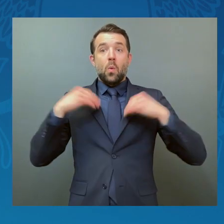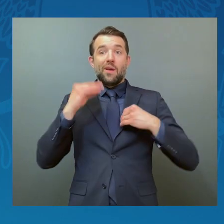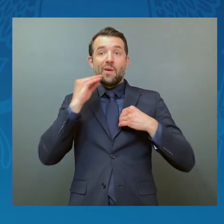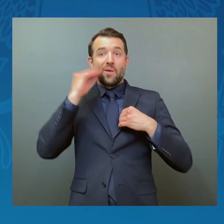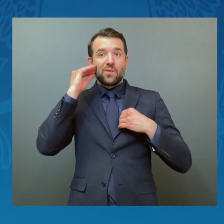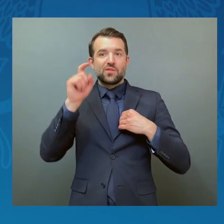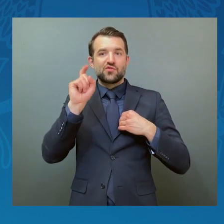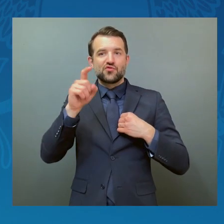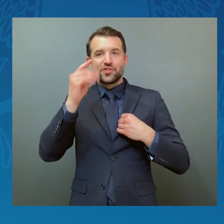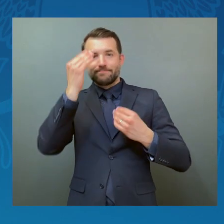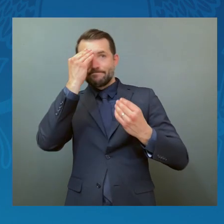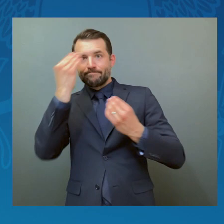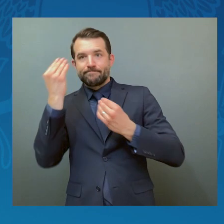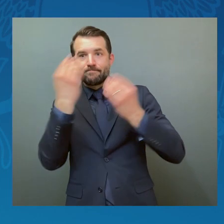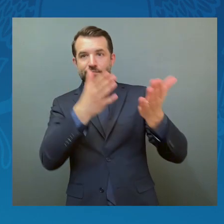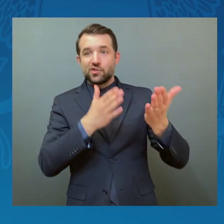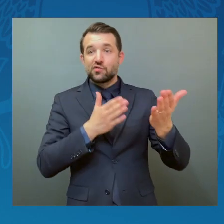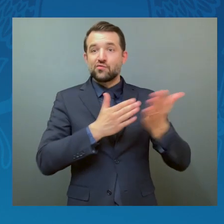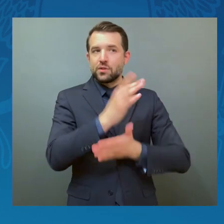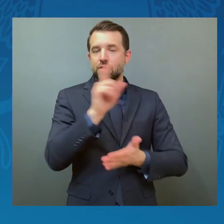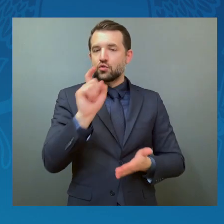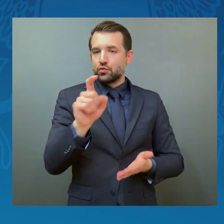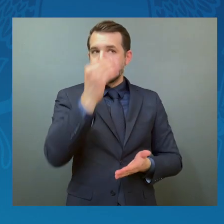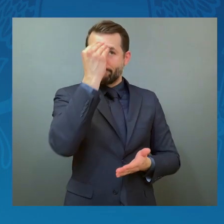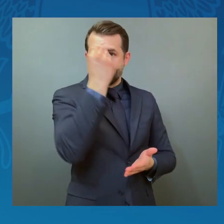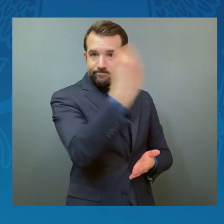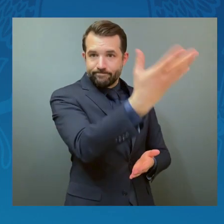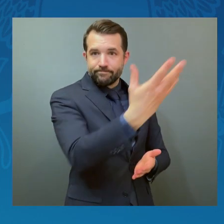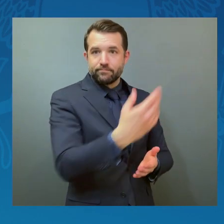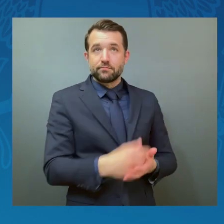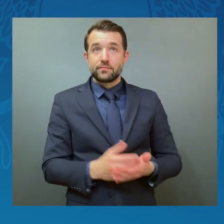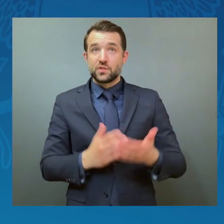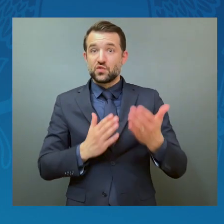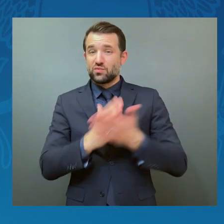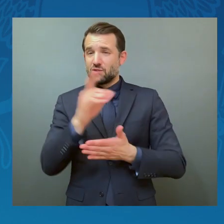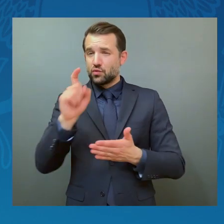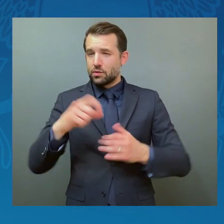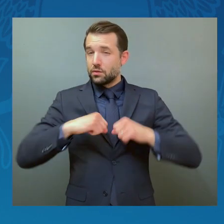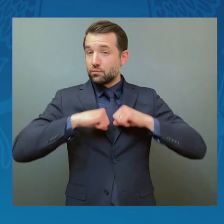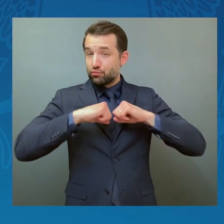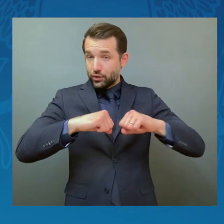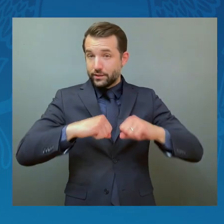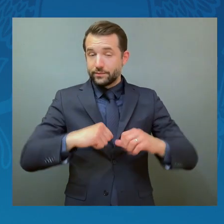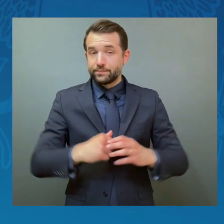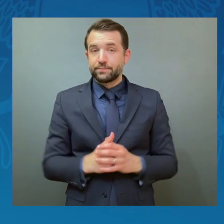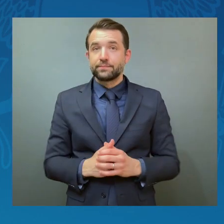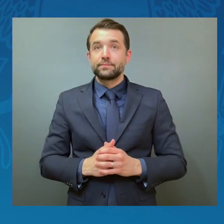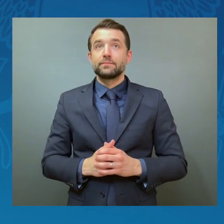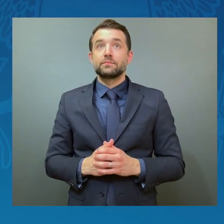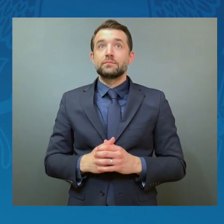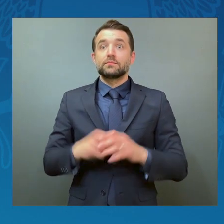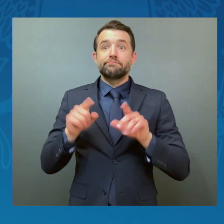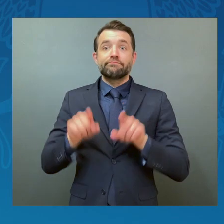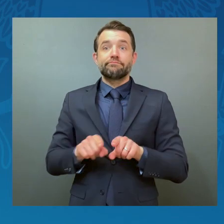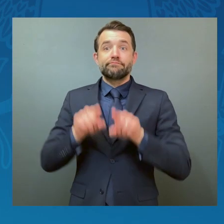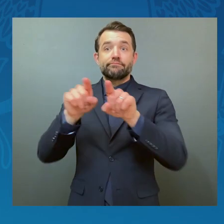and those rights must be protected. The same of course is true when we are looking at this issue.